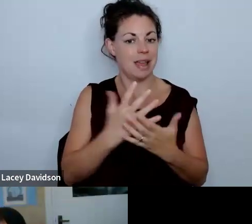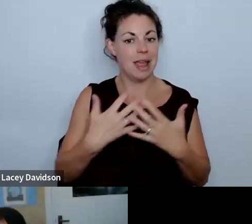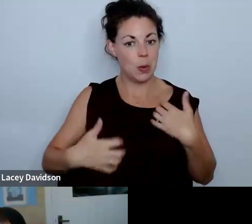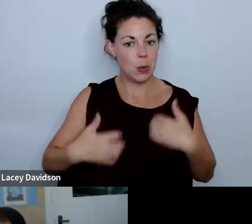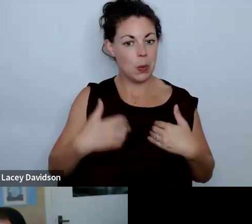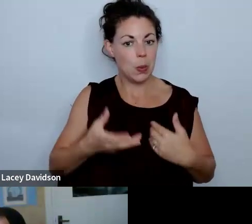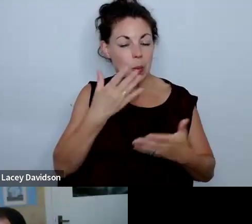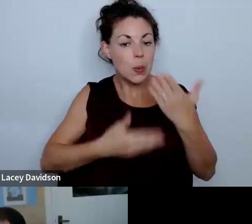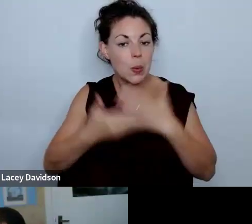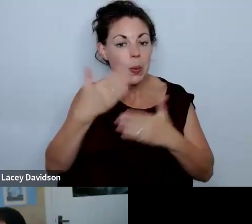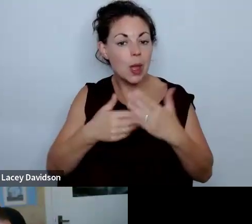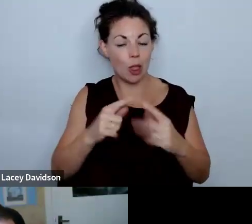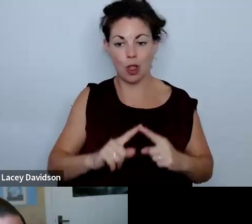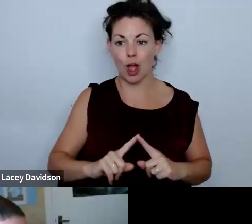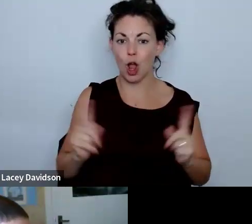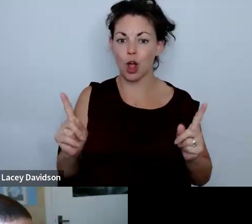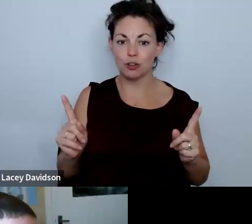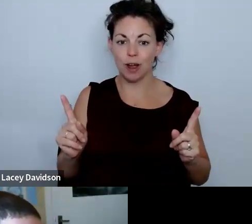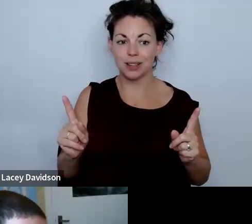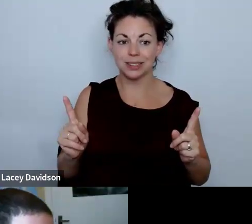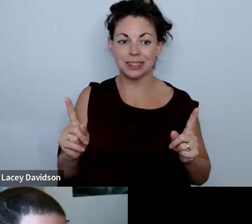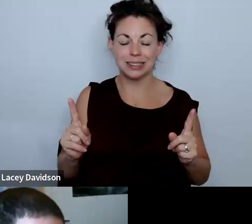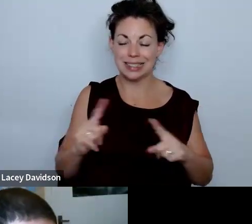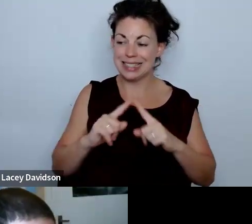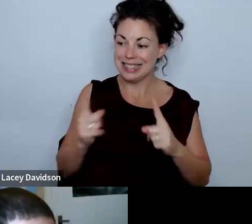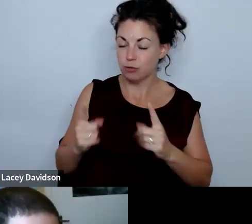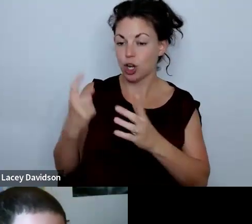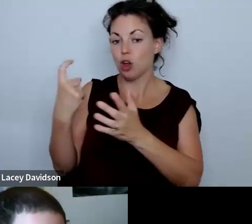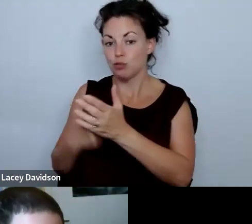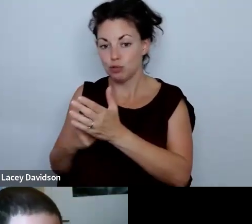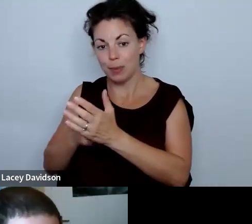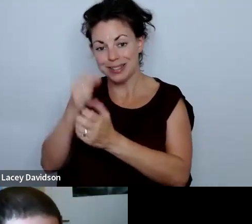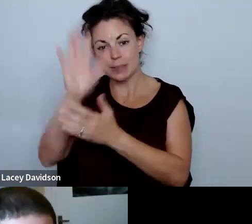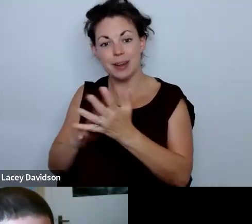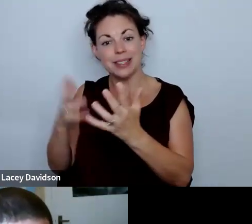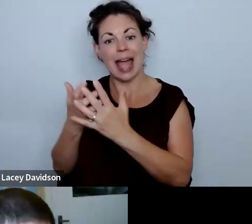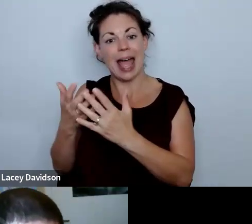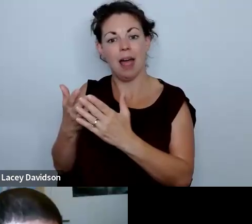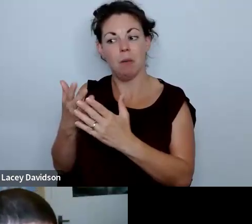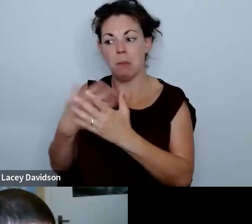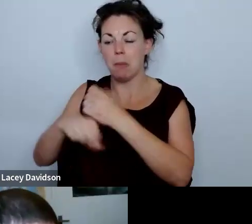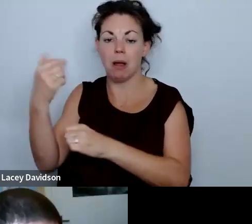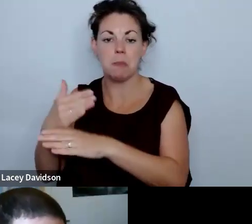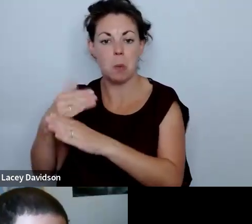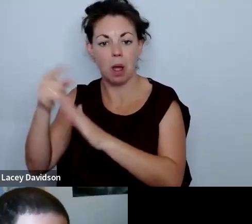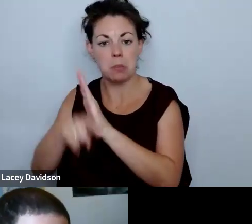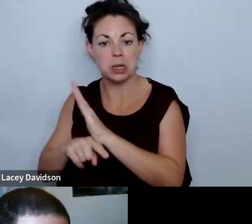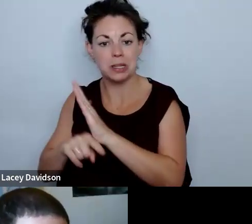is that there are many routes, and so hopefully that's, that's kind of good to hear for people in the audience who,